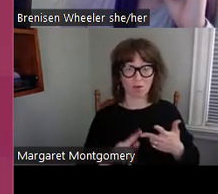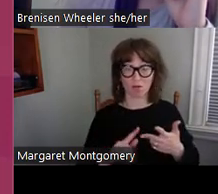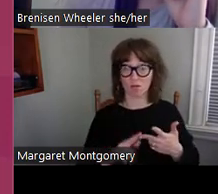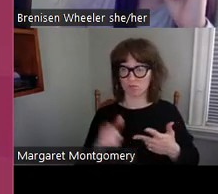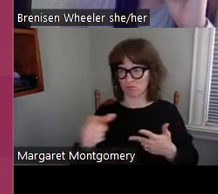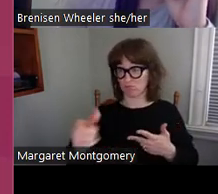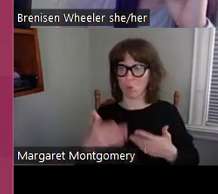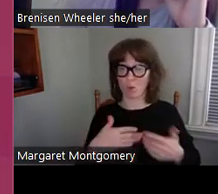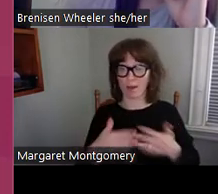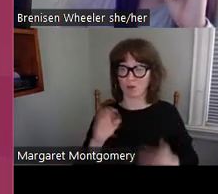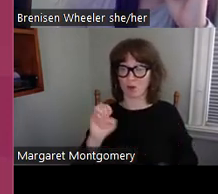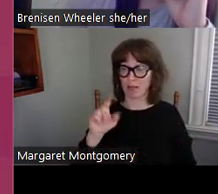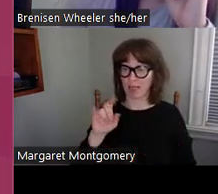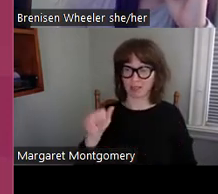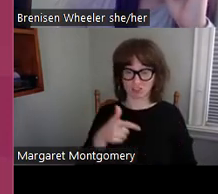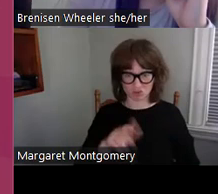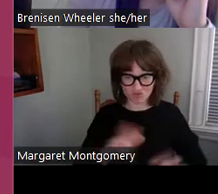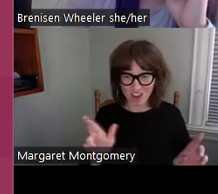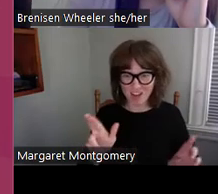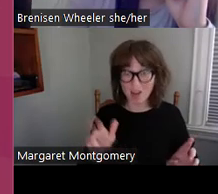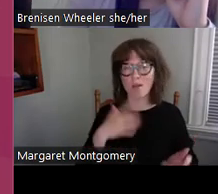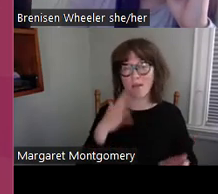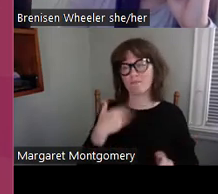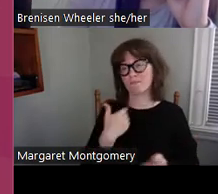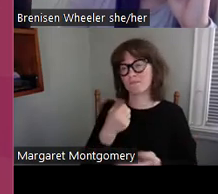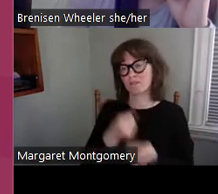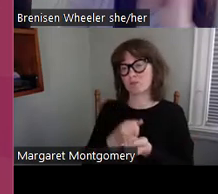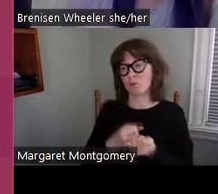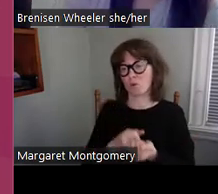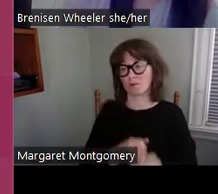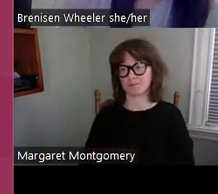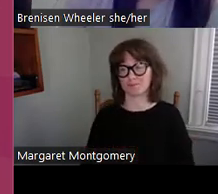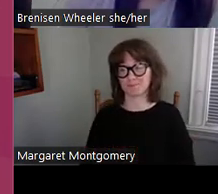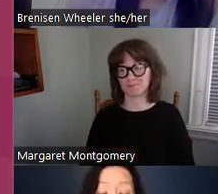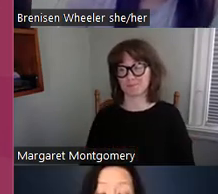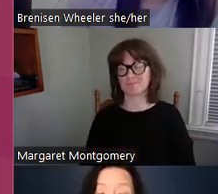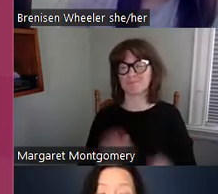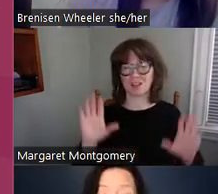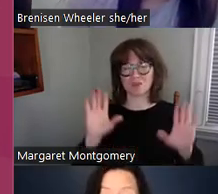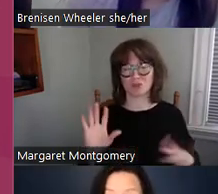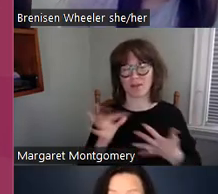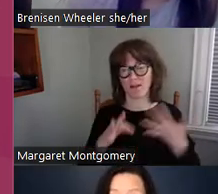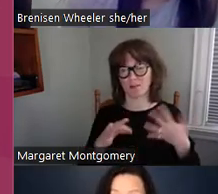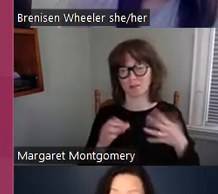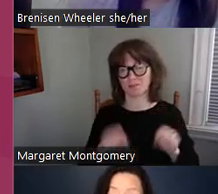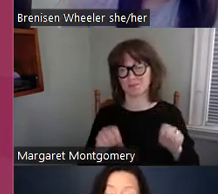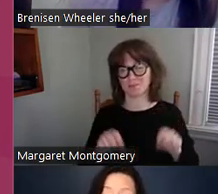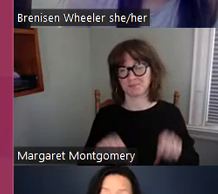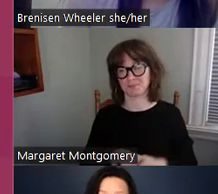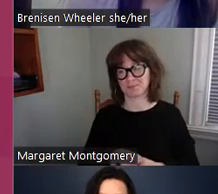13:15:14 She'll have resources for support yeah that's right really great option.